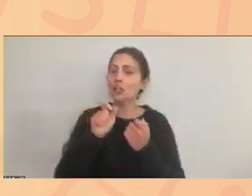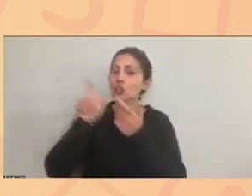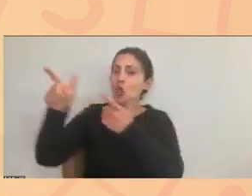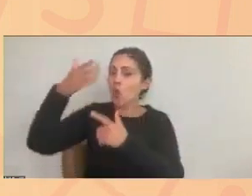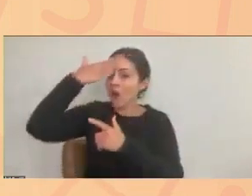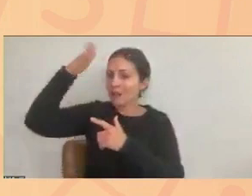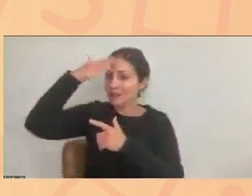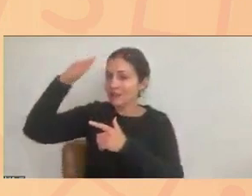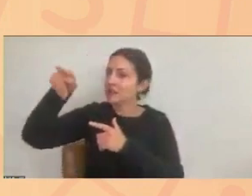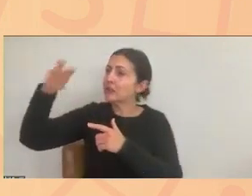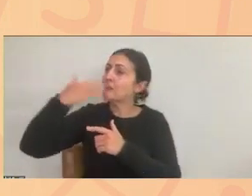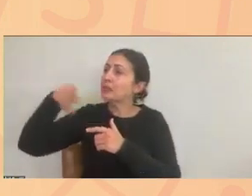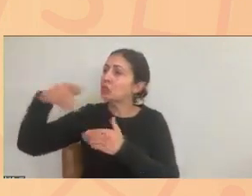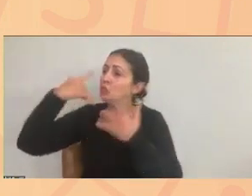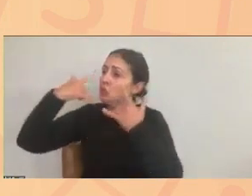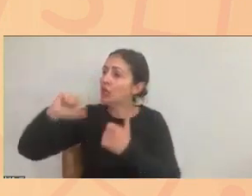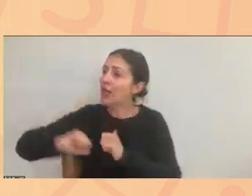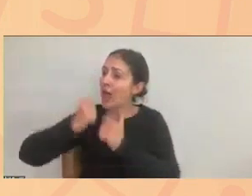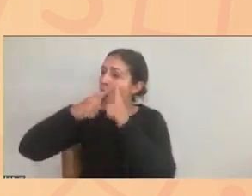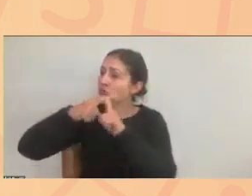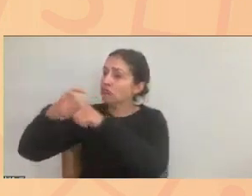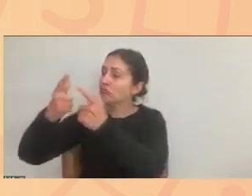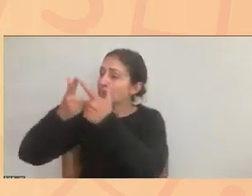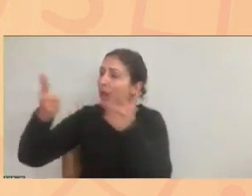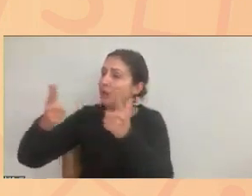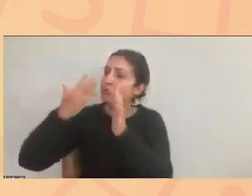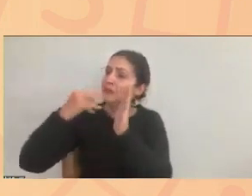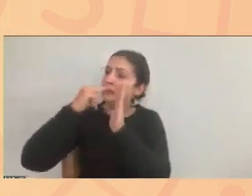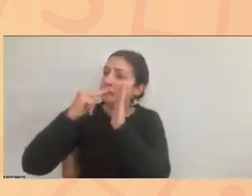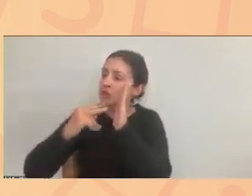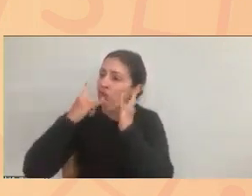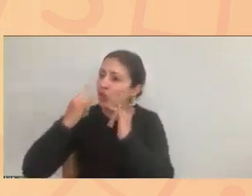to crack the words and once that all done,